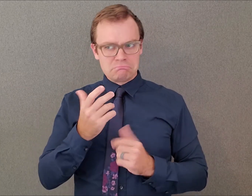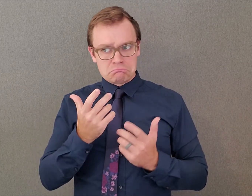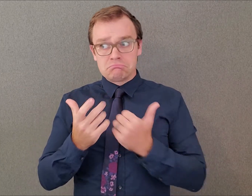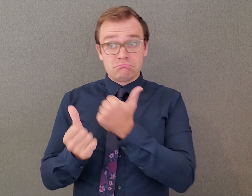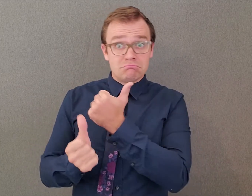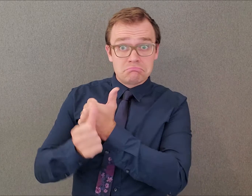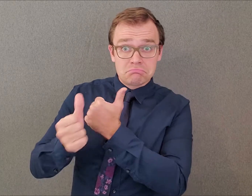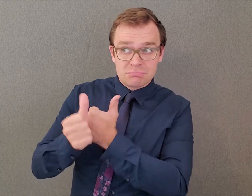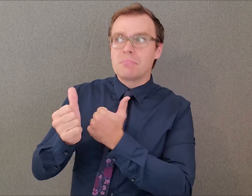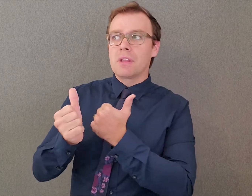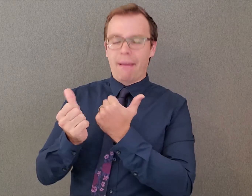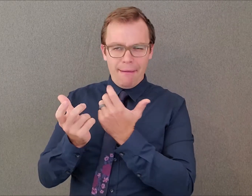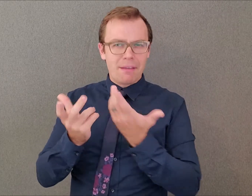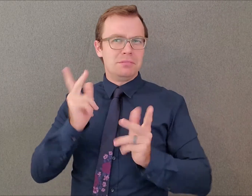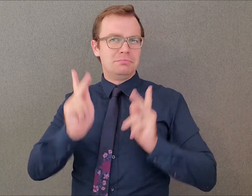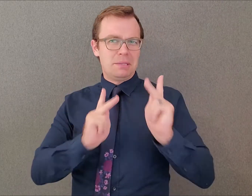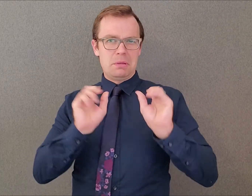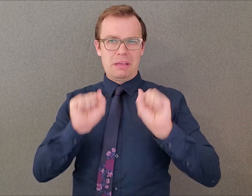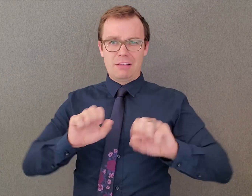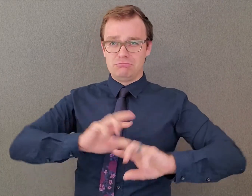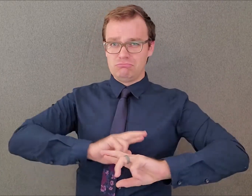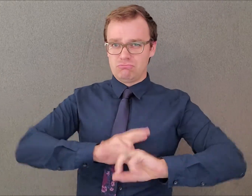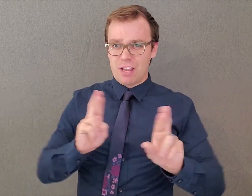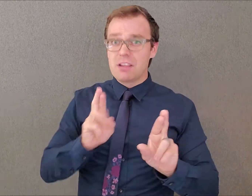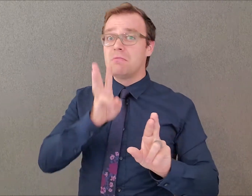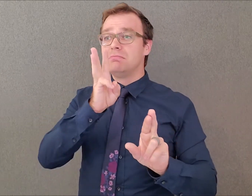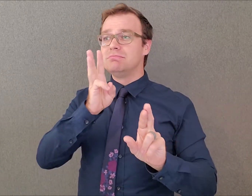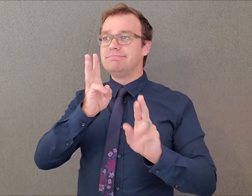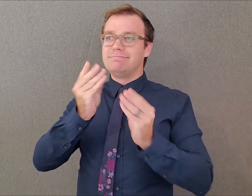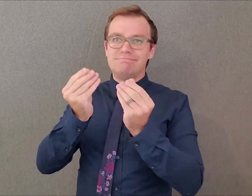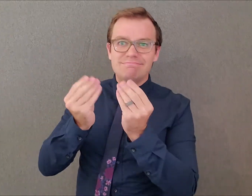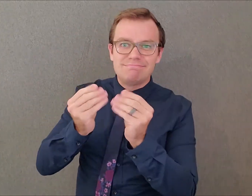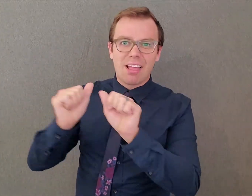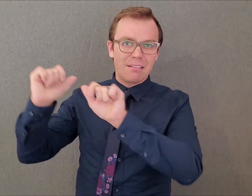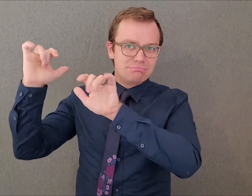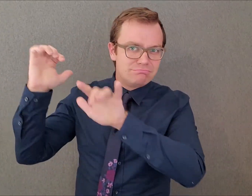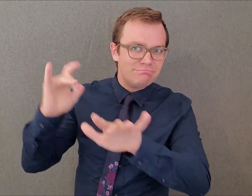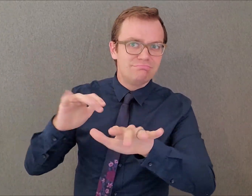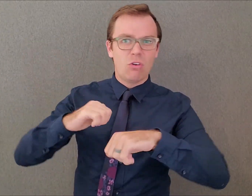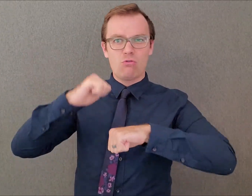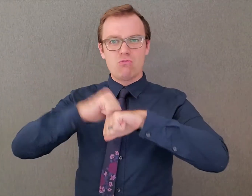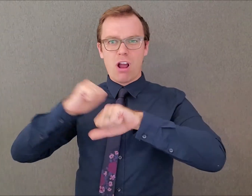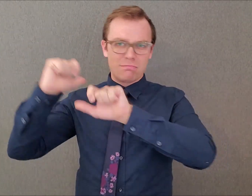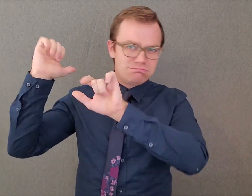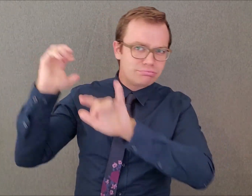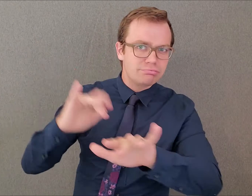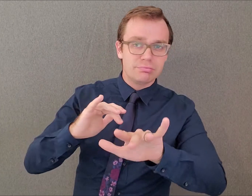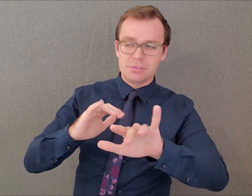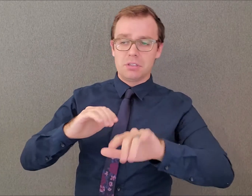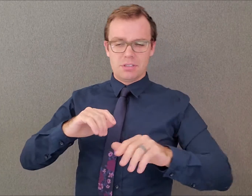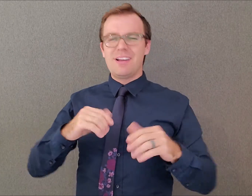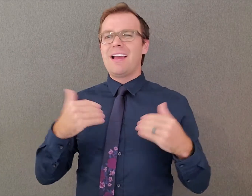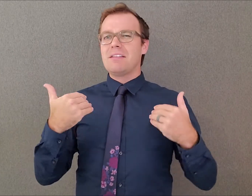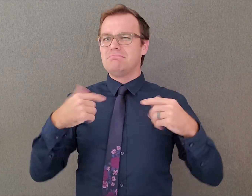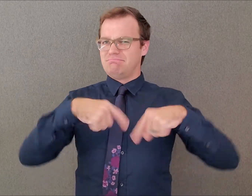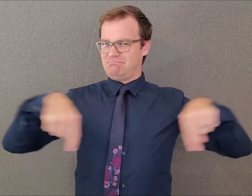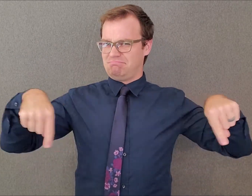Despite the risk, everyone can take steps to prepare for landslides and rockslides. Explore the information below to learn